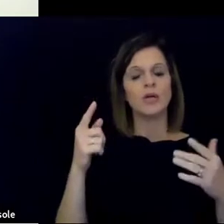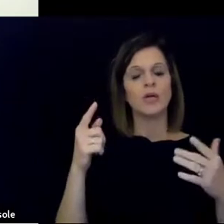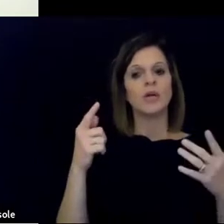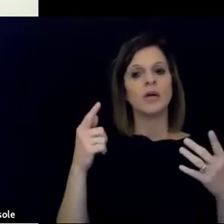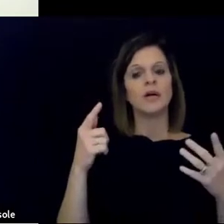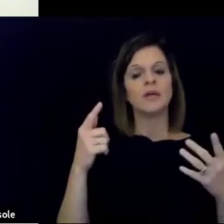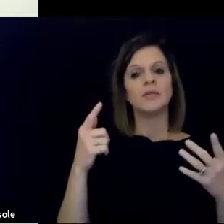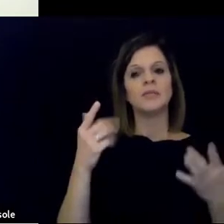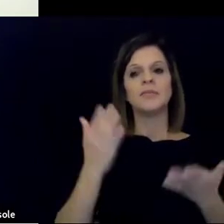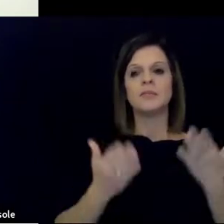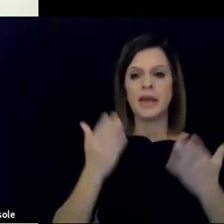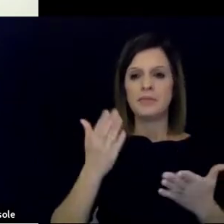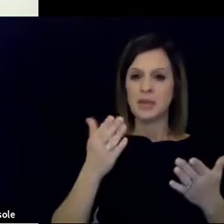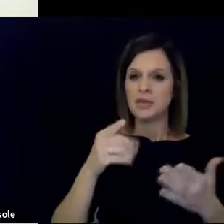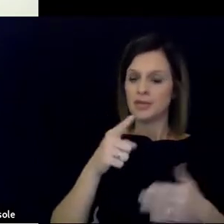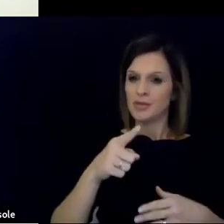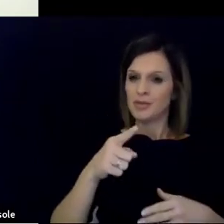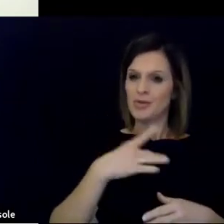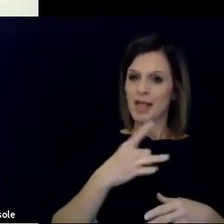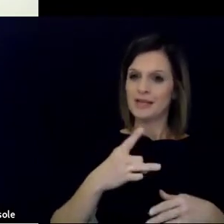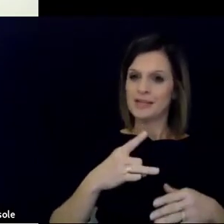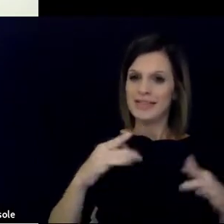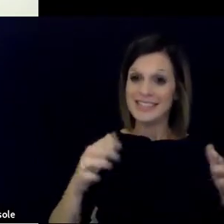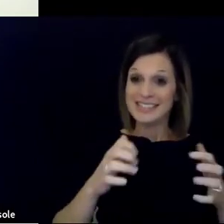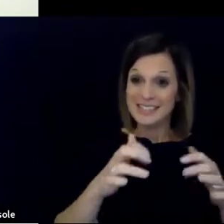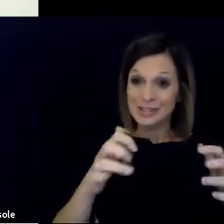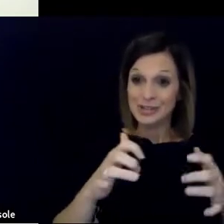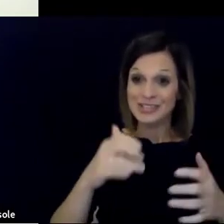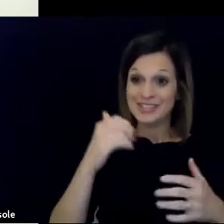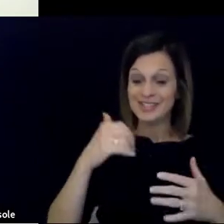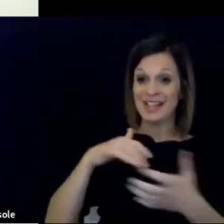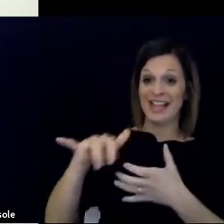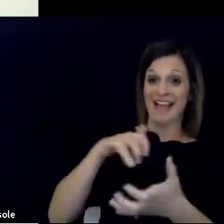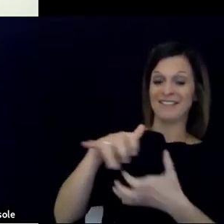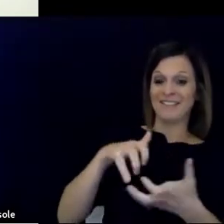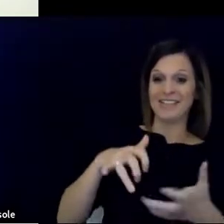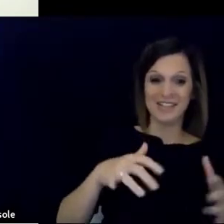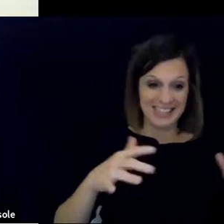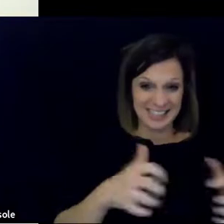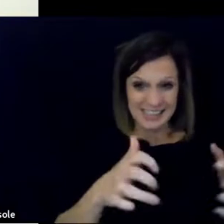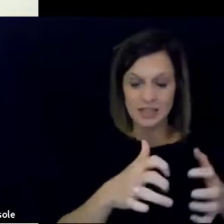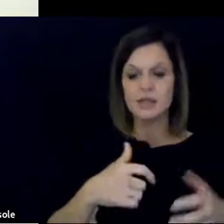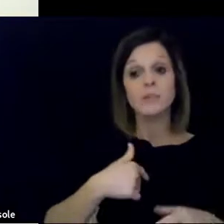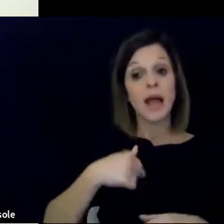in your life you could be tickled, and then I learned because I had two older brothers.